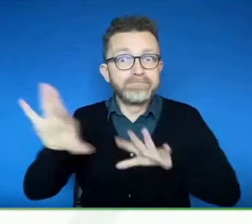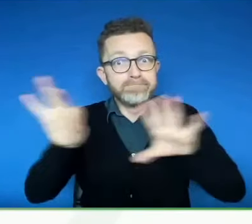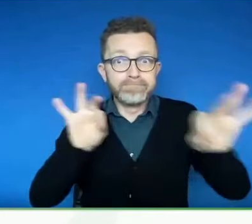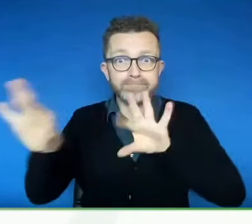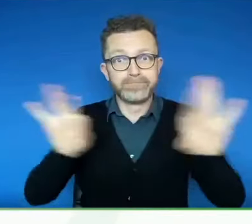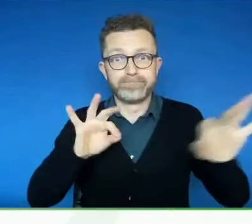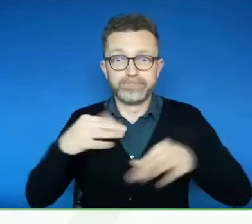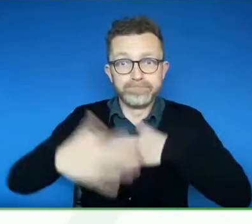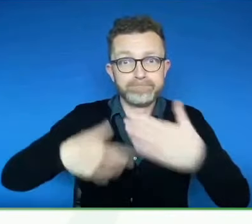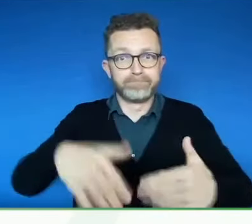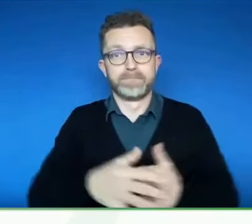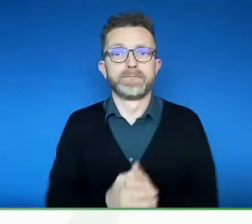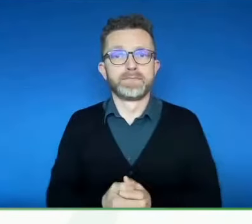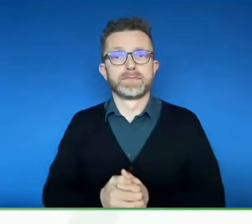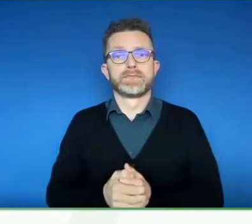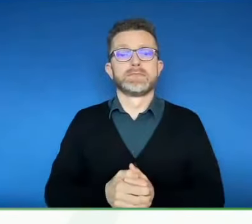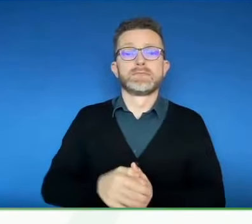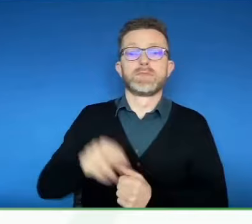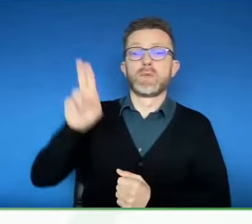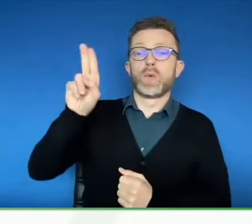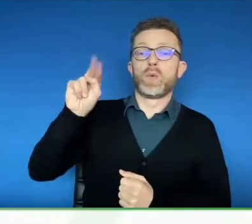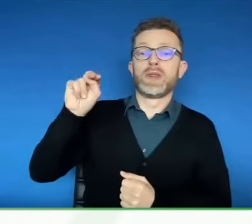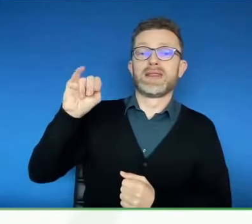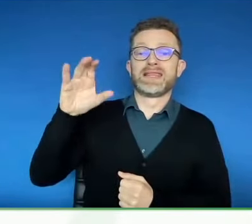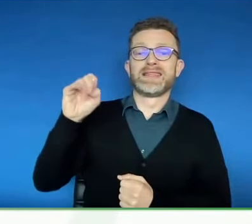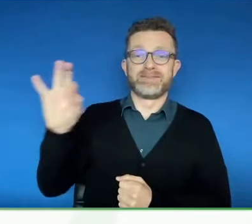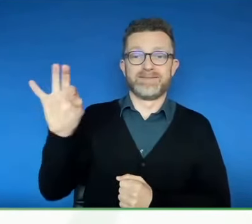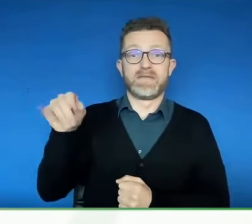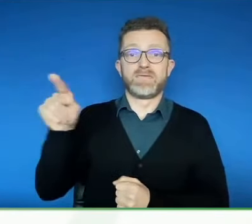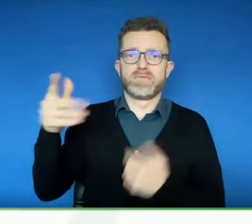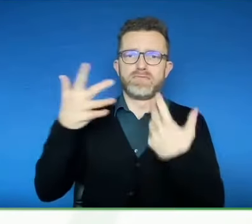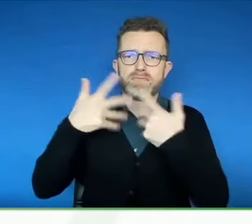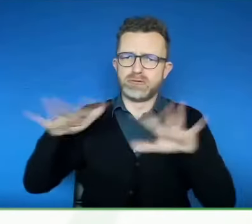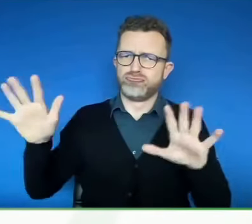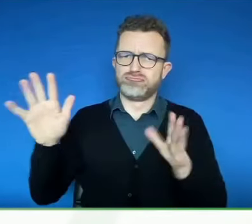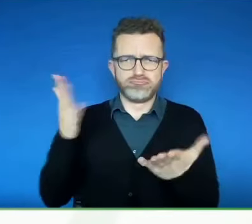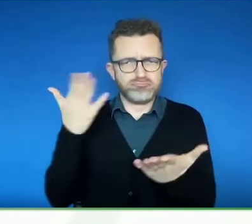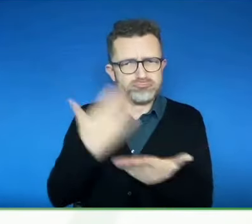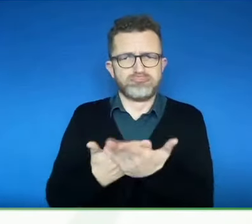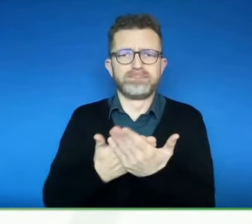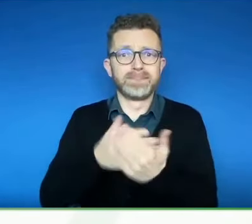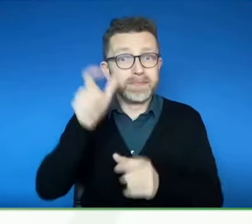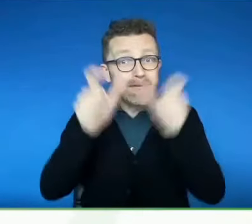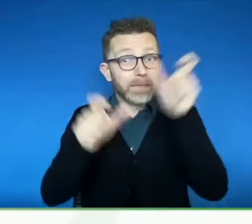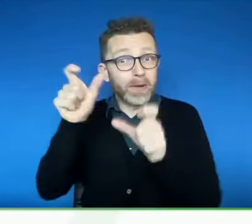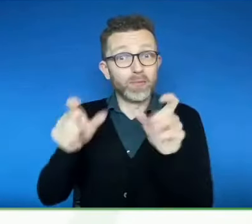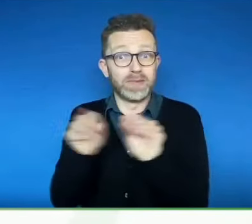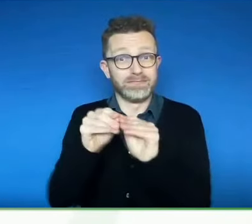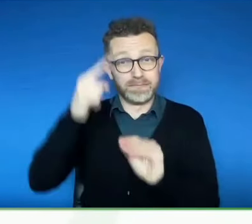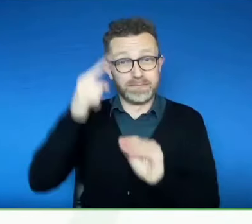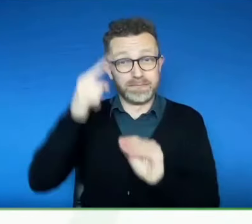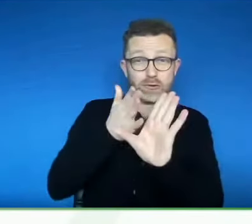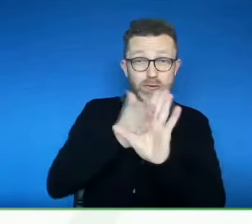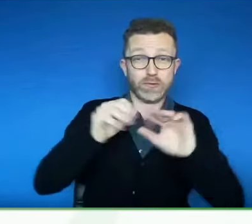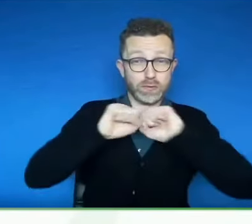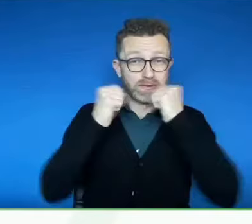We have a solution and the solution is support my choice. We called it support my choice.